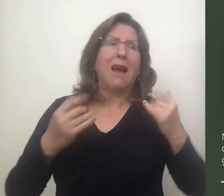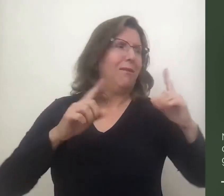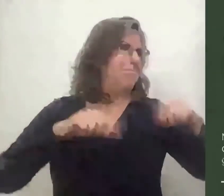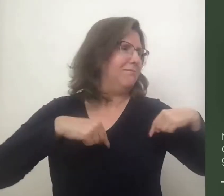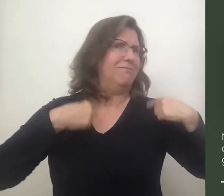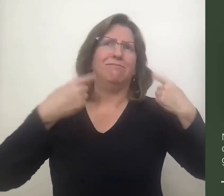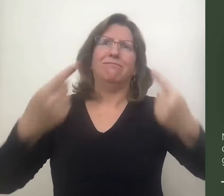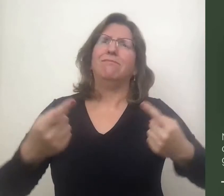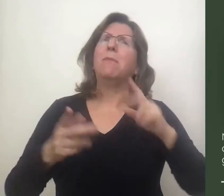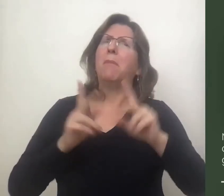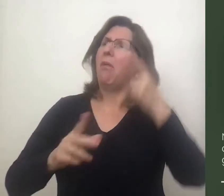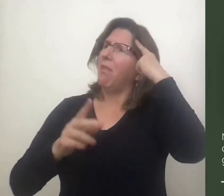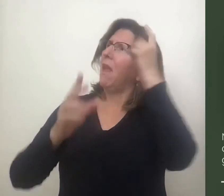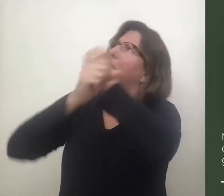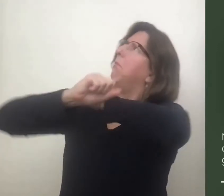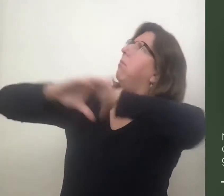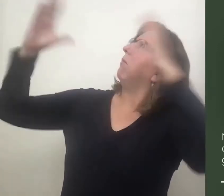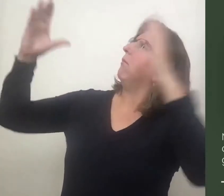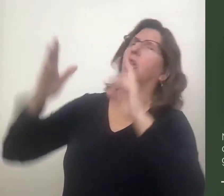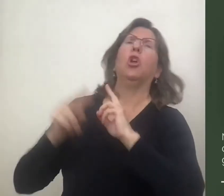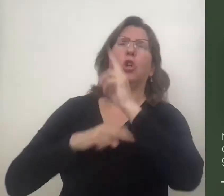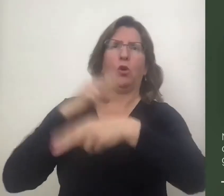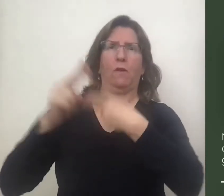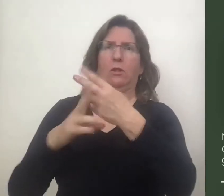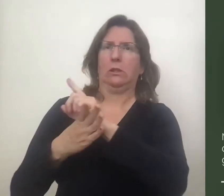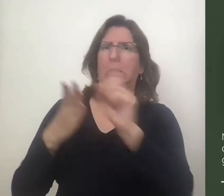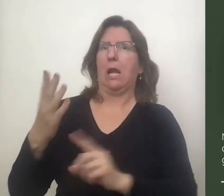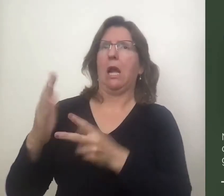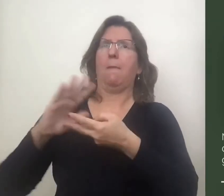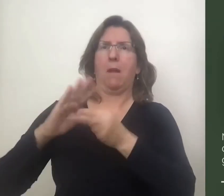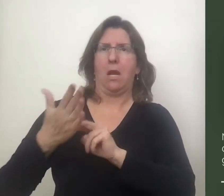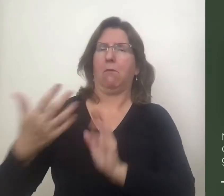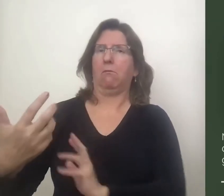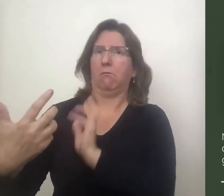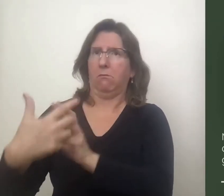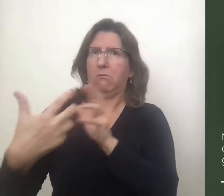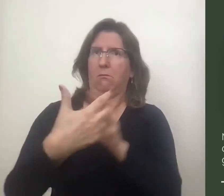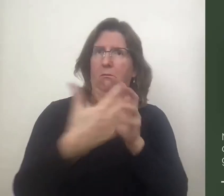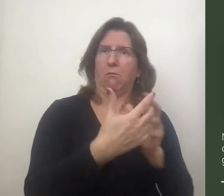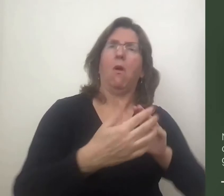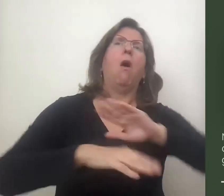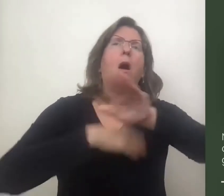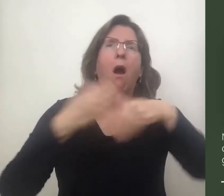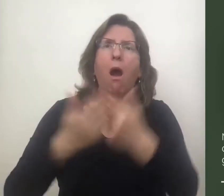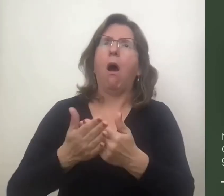Today most people do see universal design as an approach to accommodate all groups of people